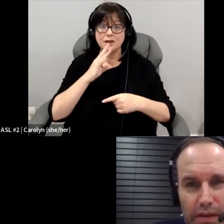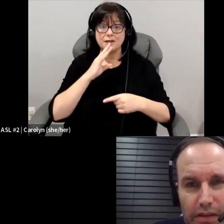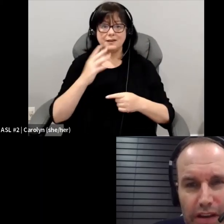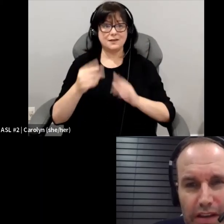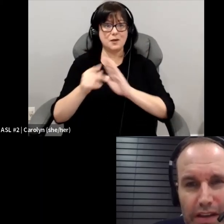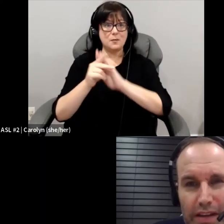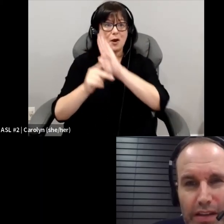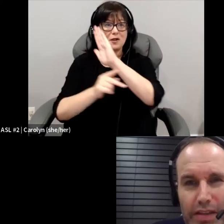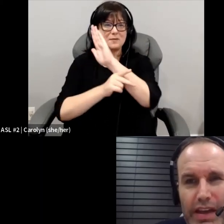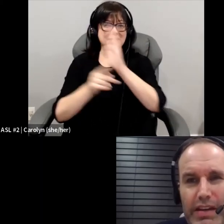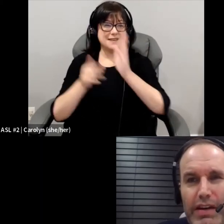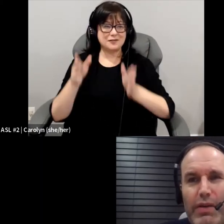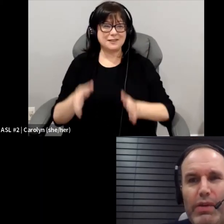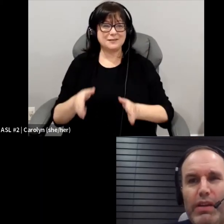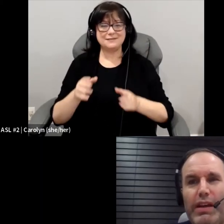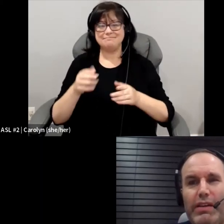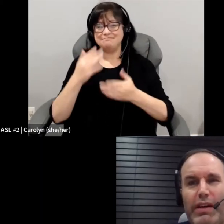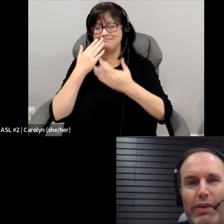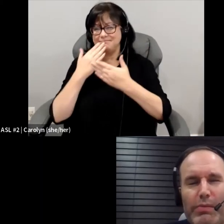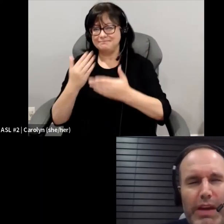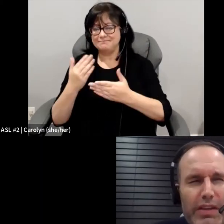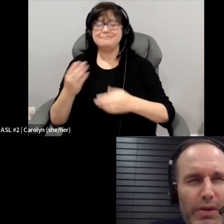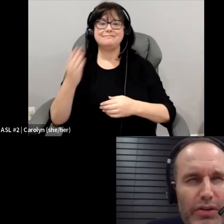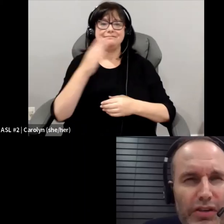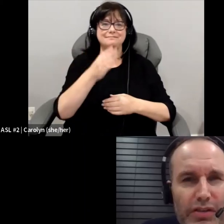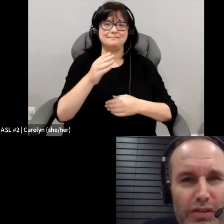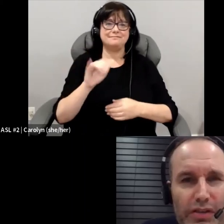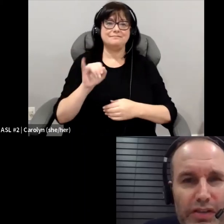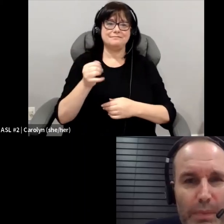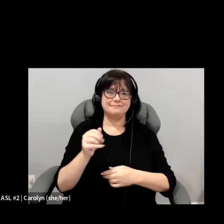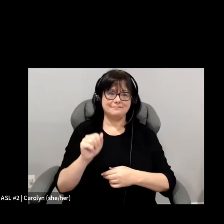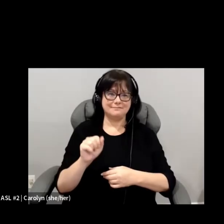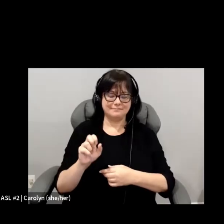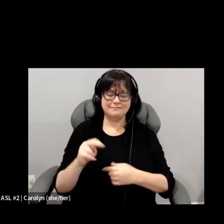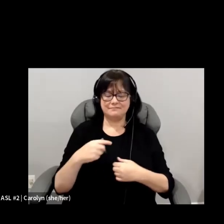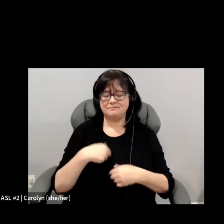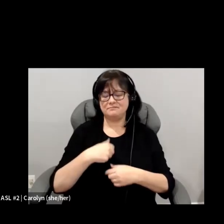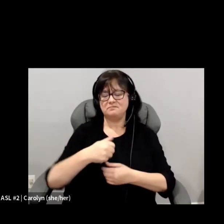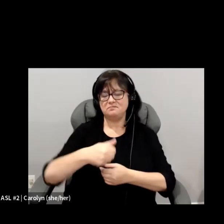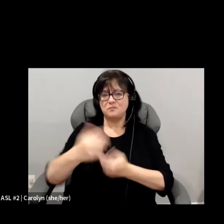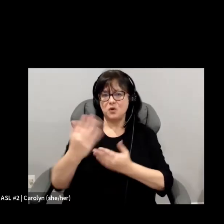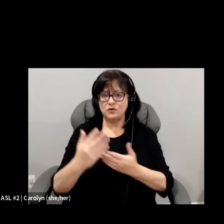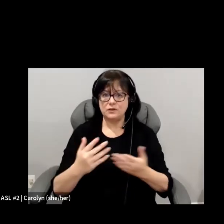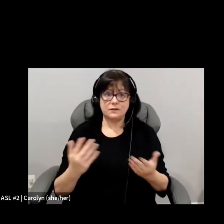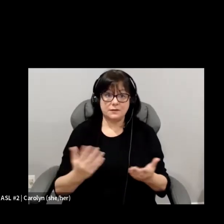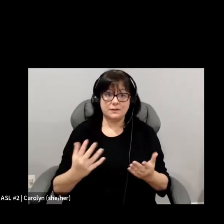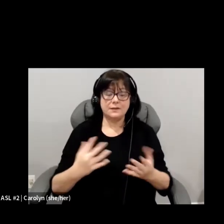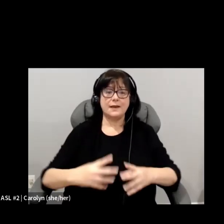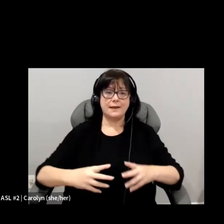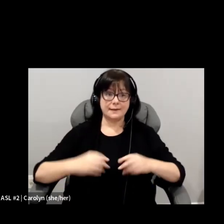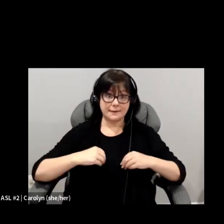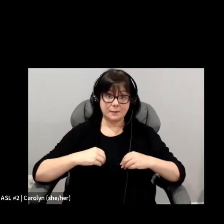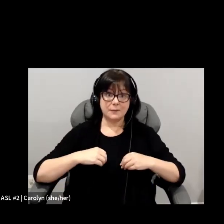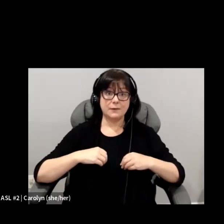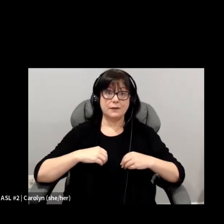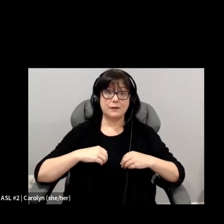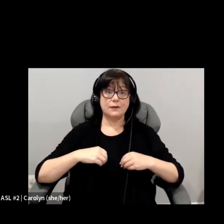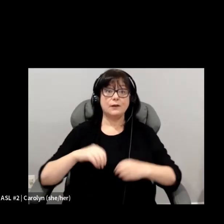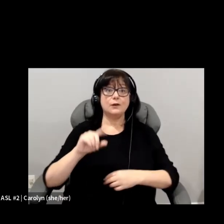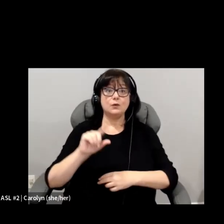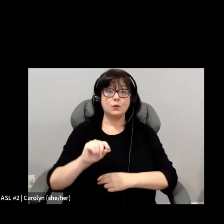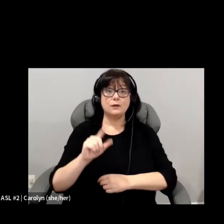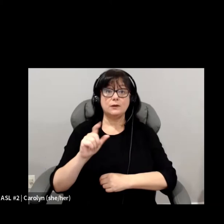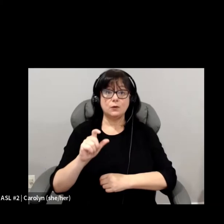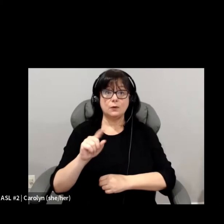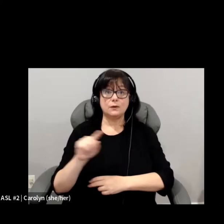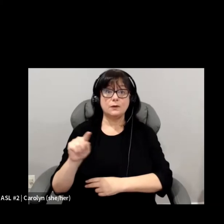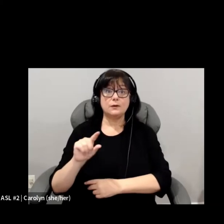Jason Mitschele : THANK YOU, I WILL MAKE THE MOTION TO ACCEPT THE 2021/22 TREASURER'S